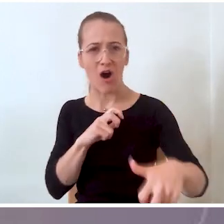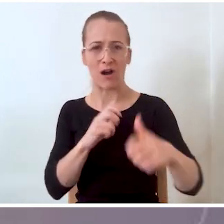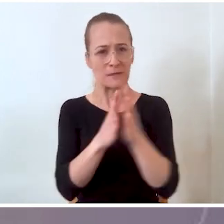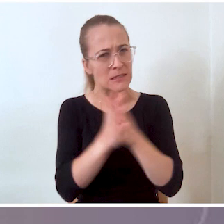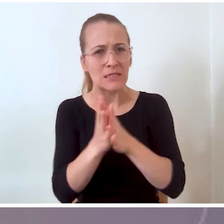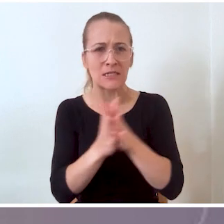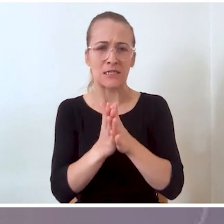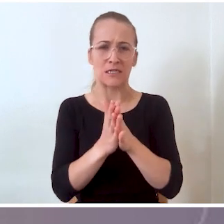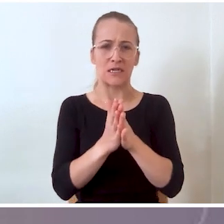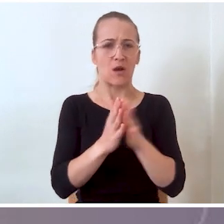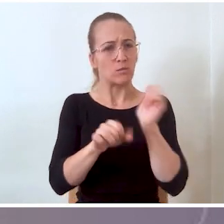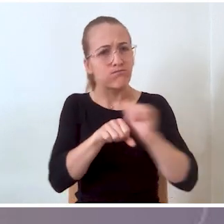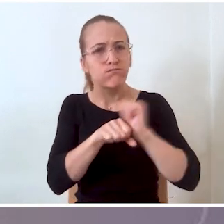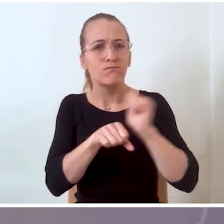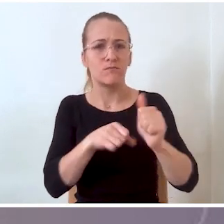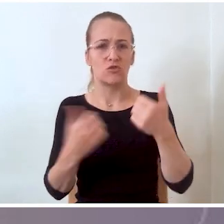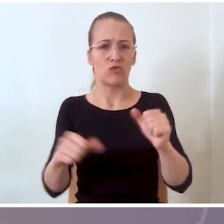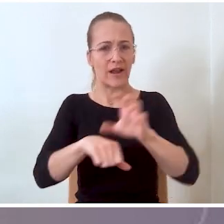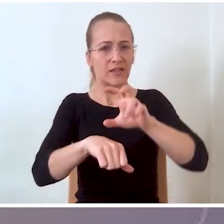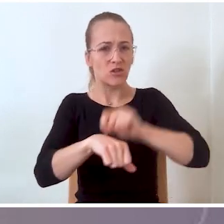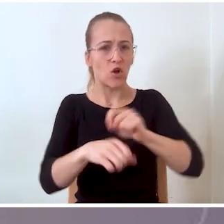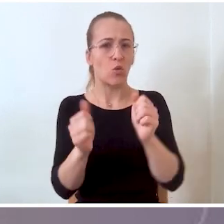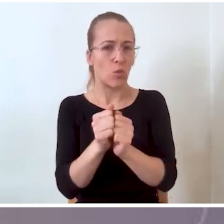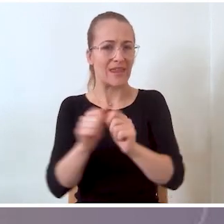consult with entities on building at the beginning.